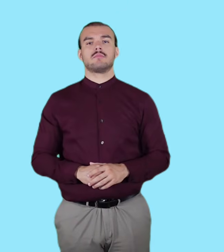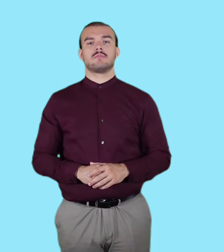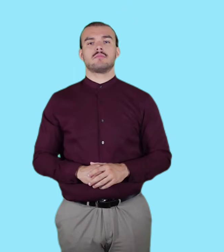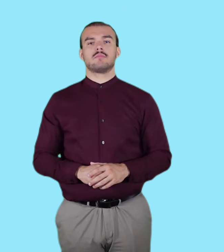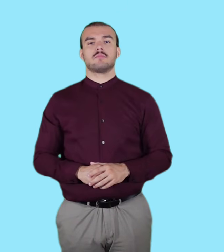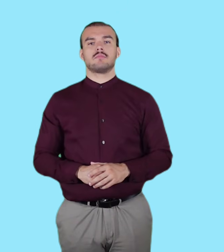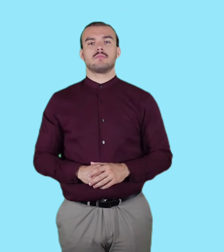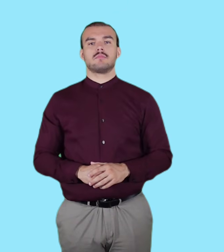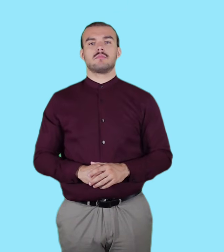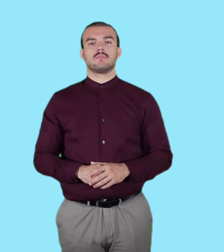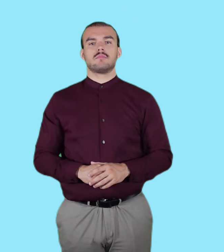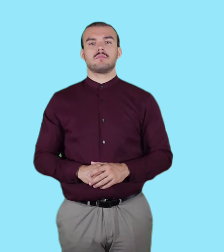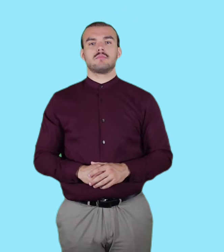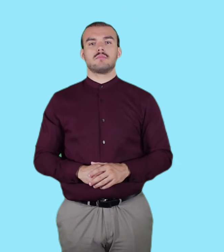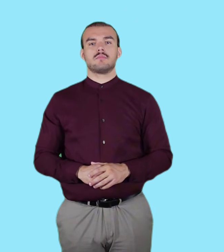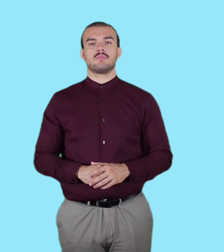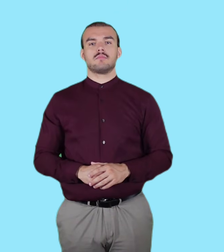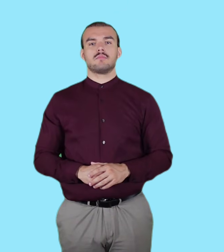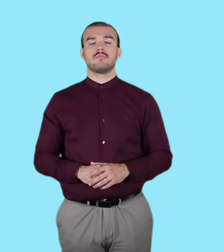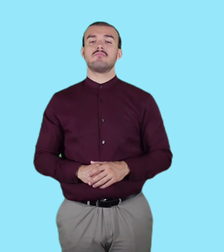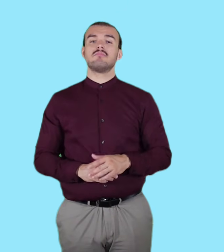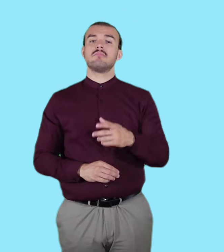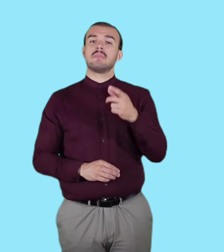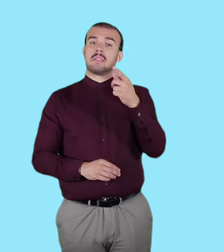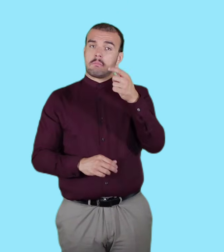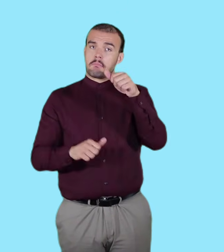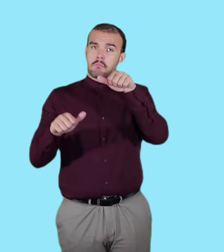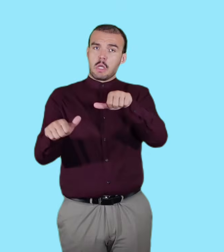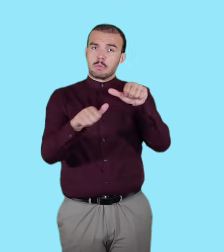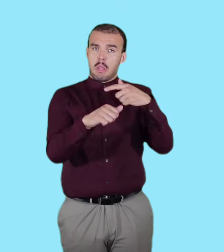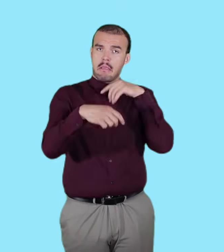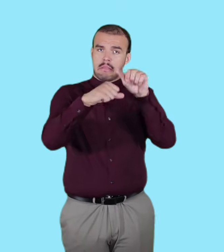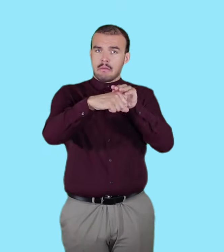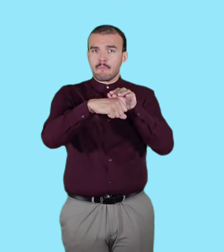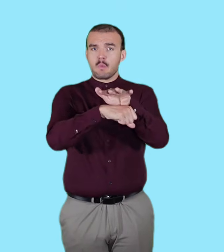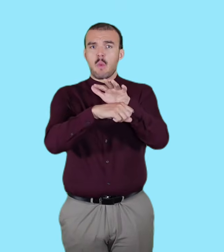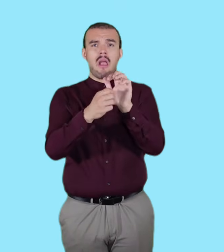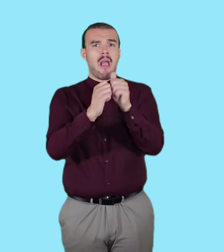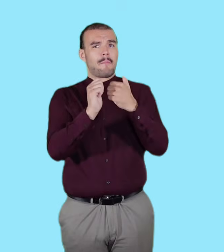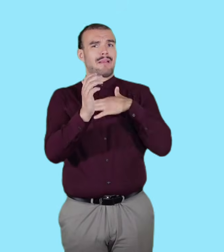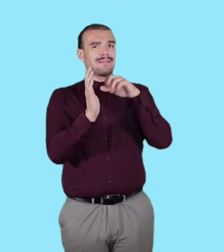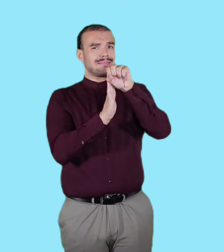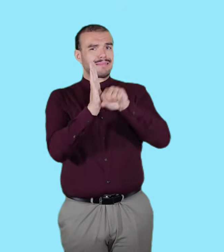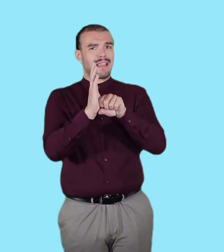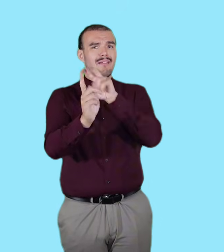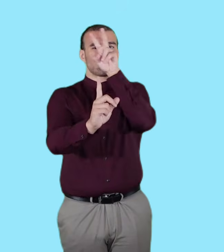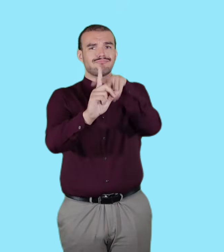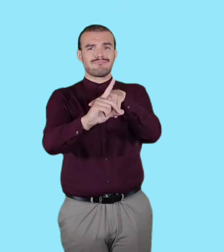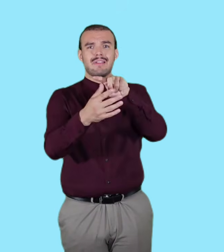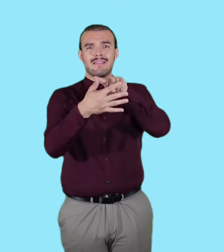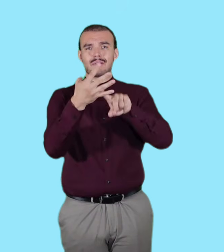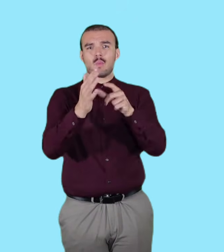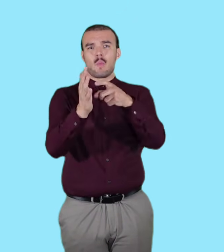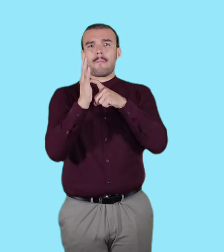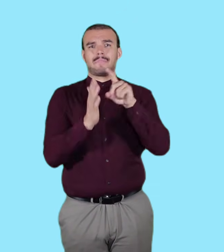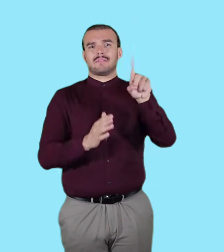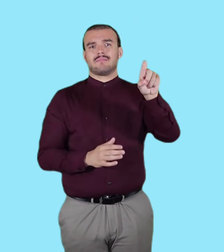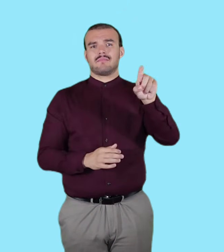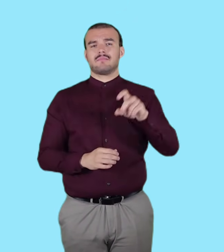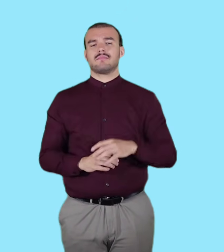Question: Is there any way I can influence how my state implements these requirements?